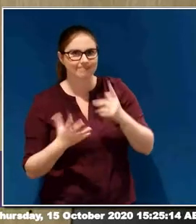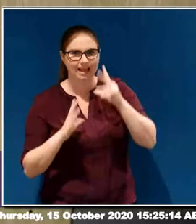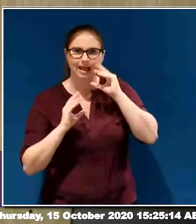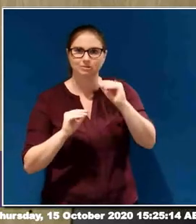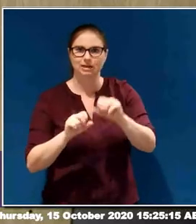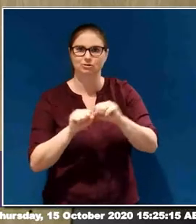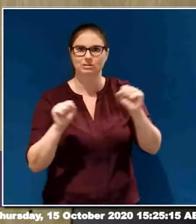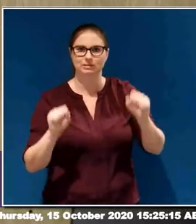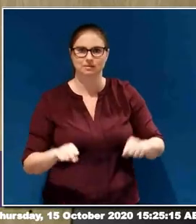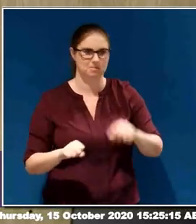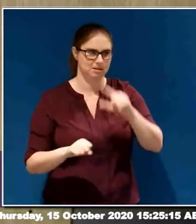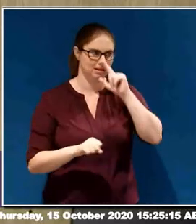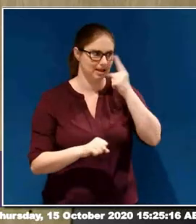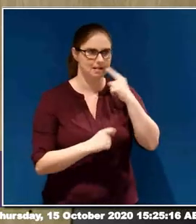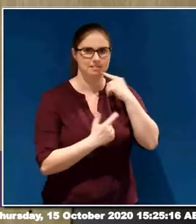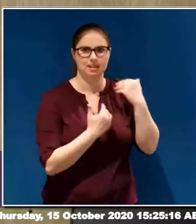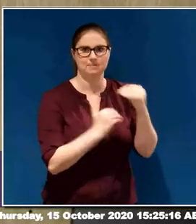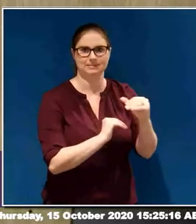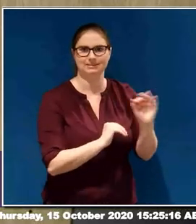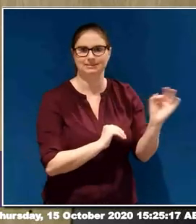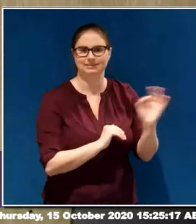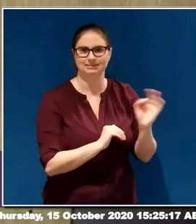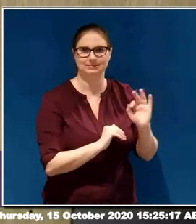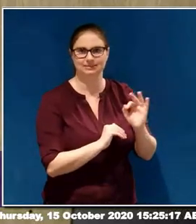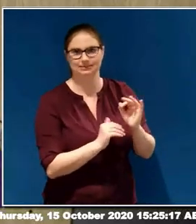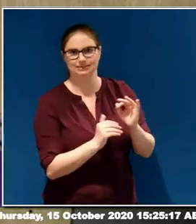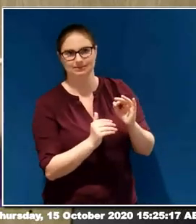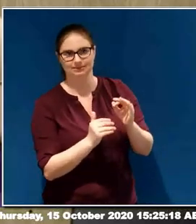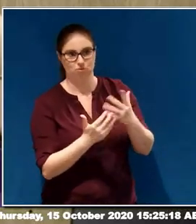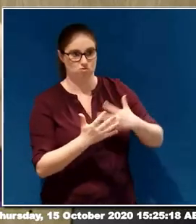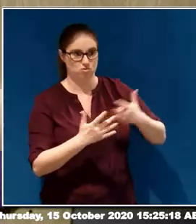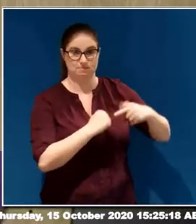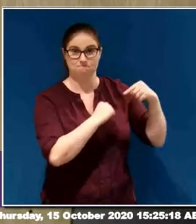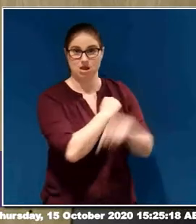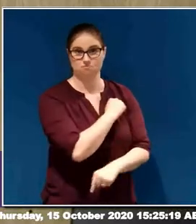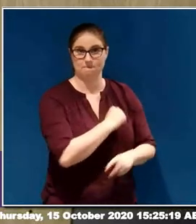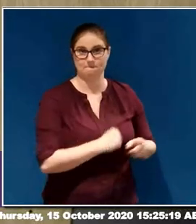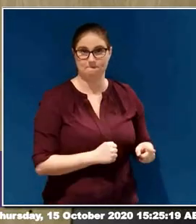So disability categories and, you know, different criteria are